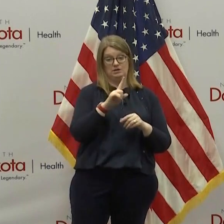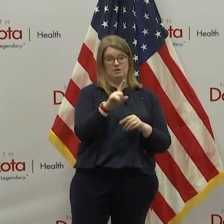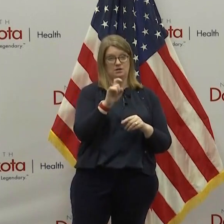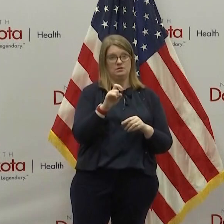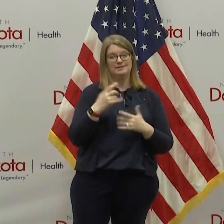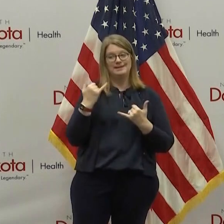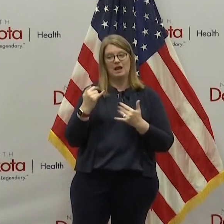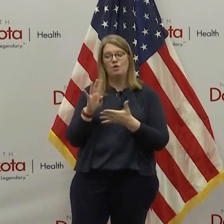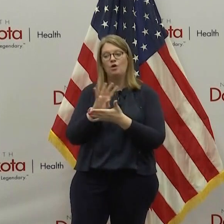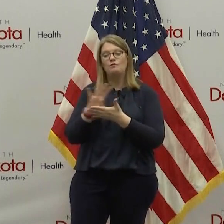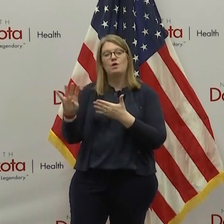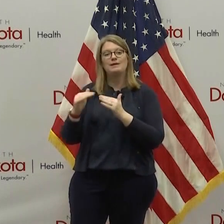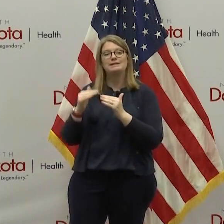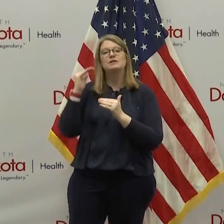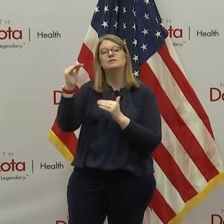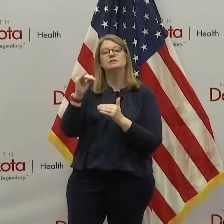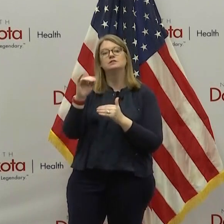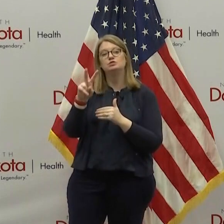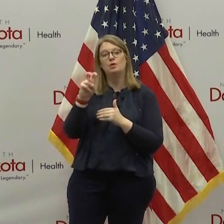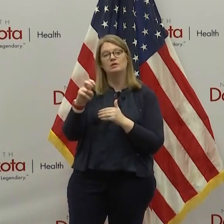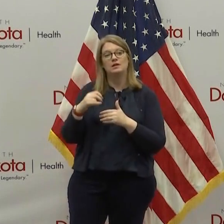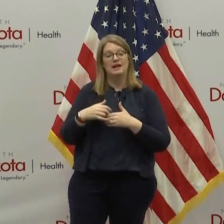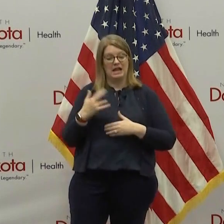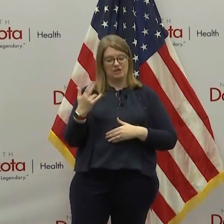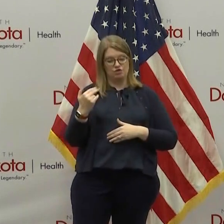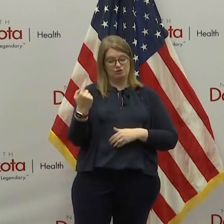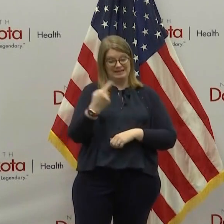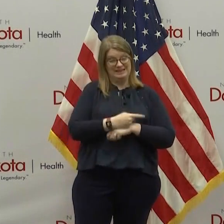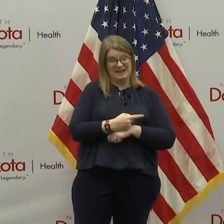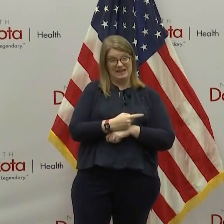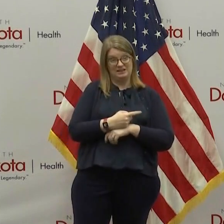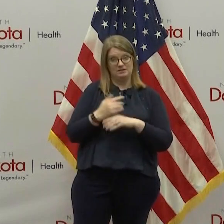COVID HOSPITALIZATIONS.